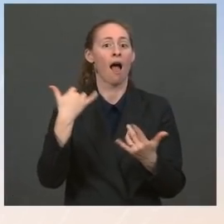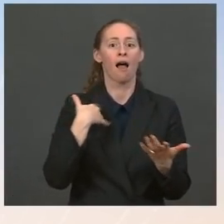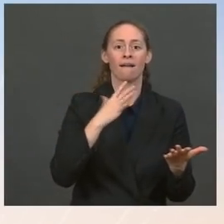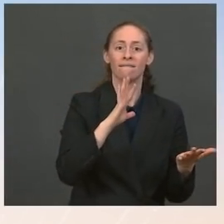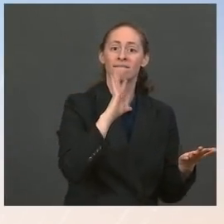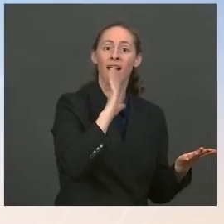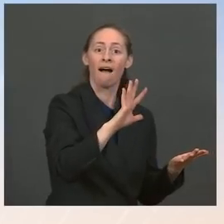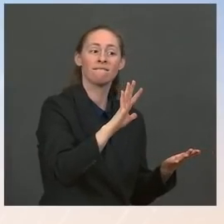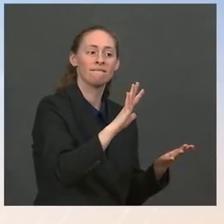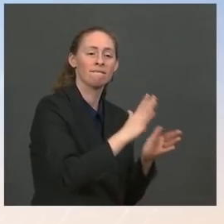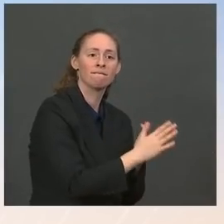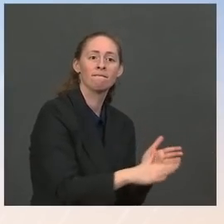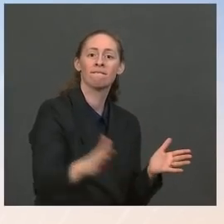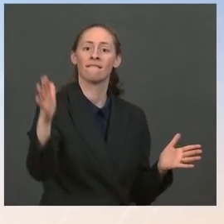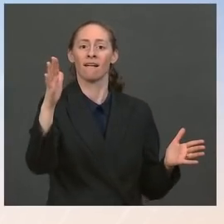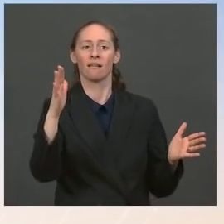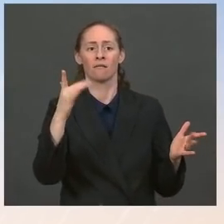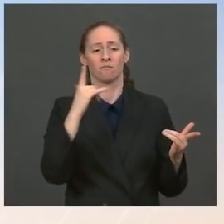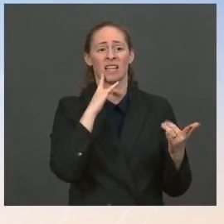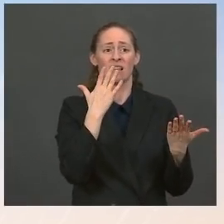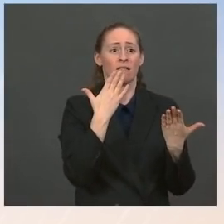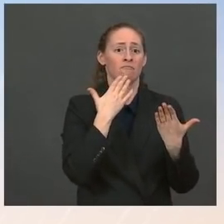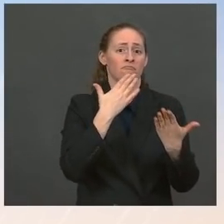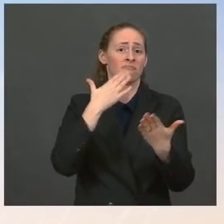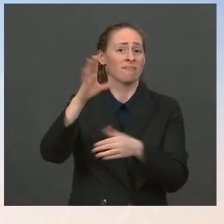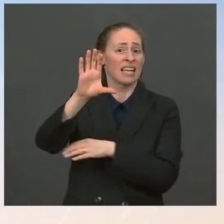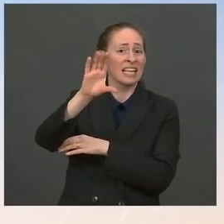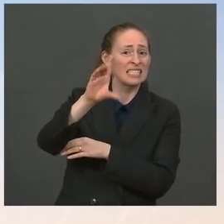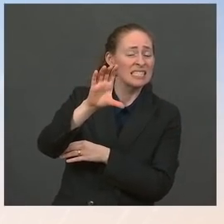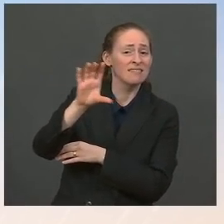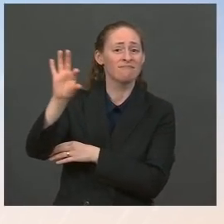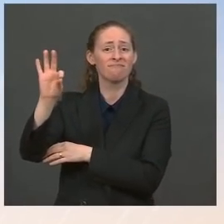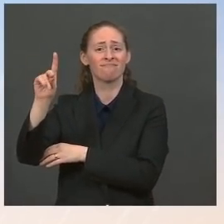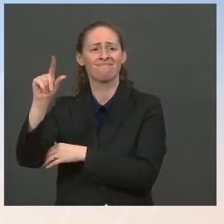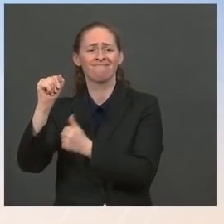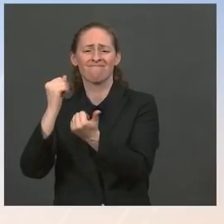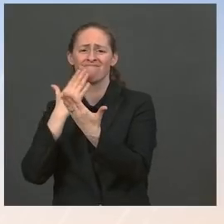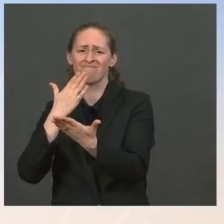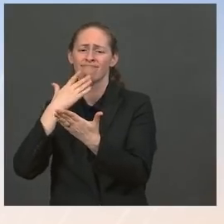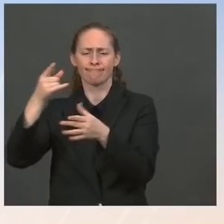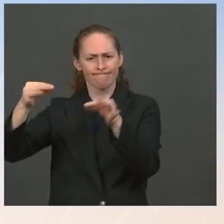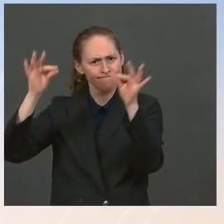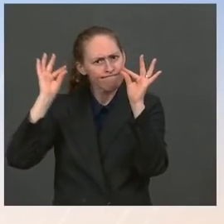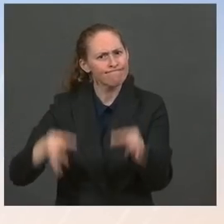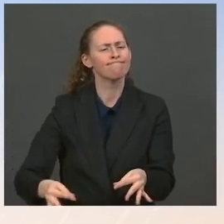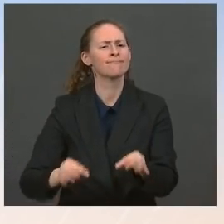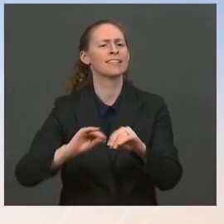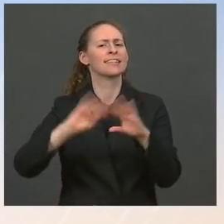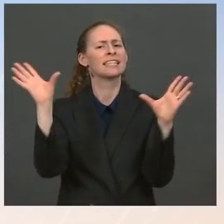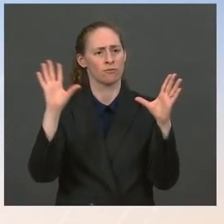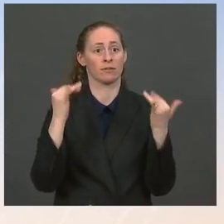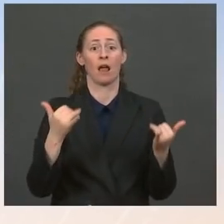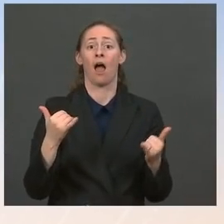thank you -- thanks to the CDC and FDA and their ruling and their decision. And so, our job that we see here in the administration